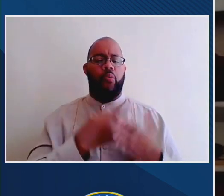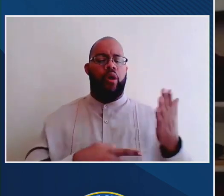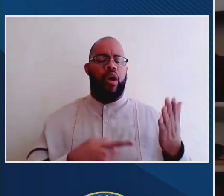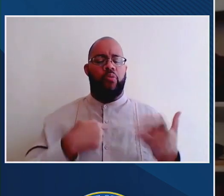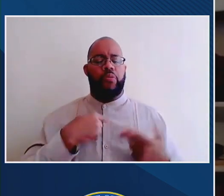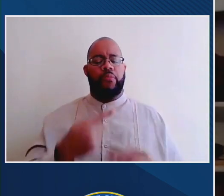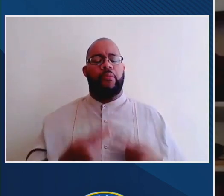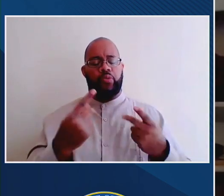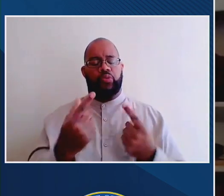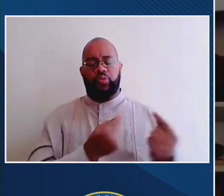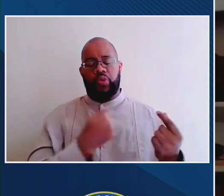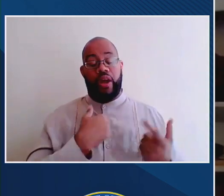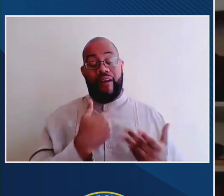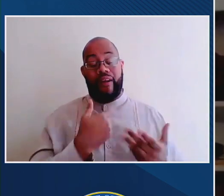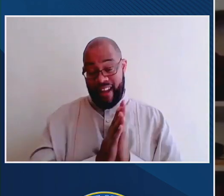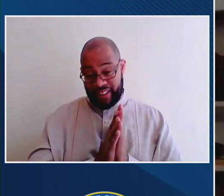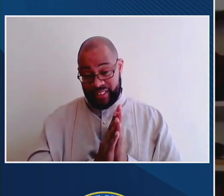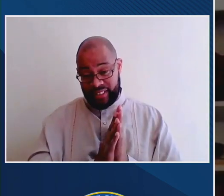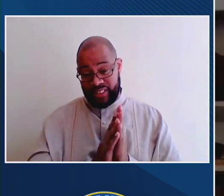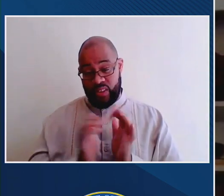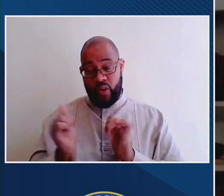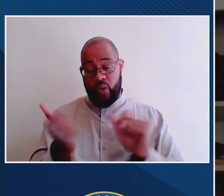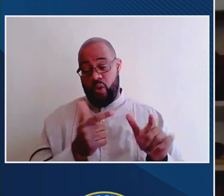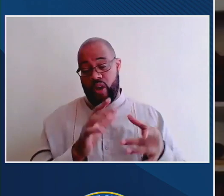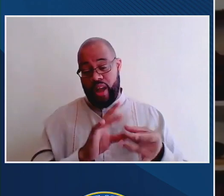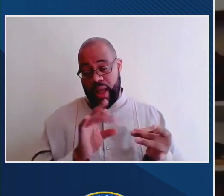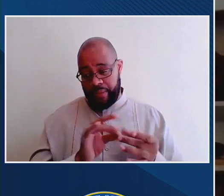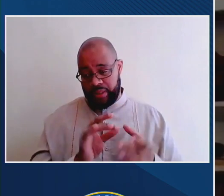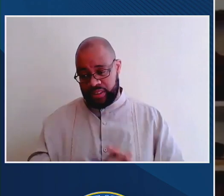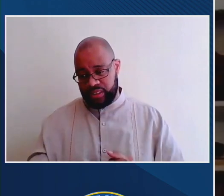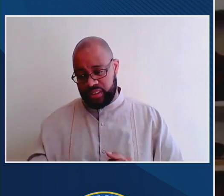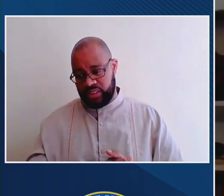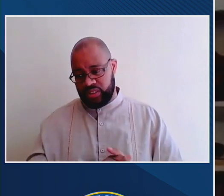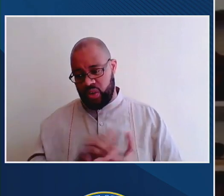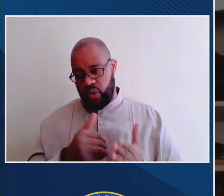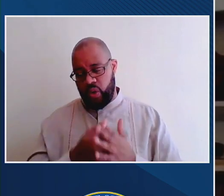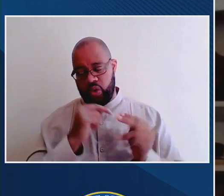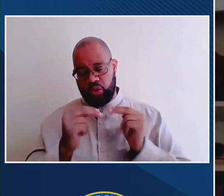I would ask that all of the commenters, all the negotiators, if they wish to comment